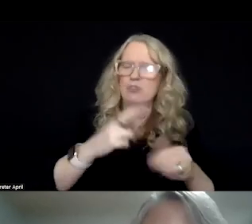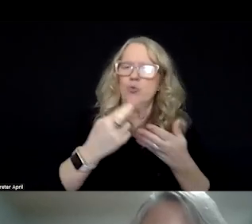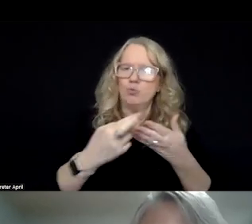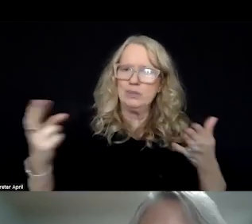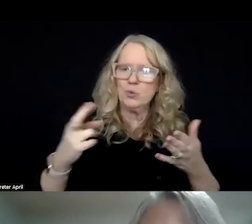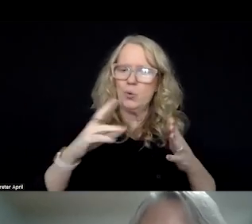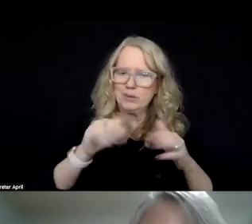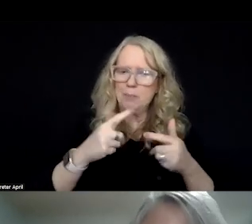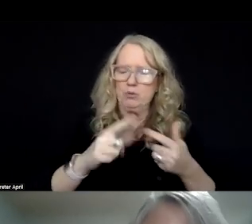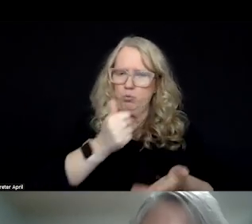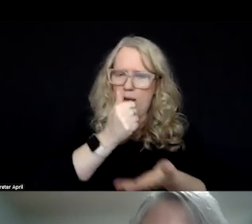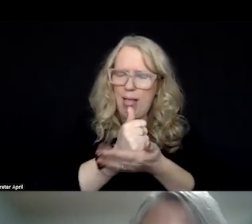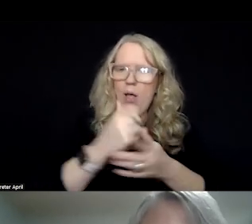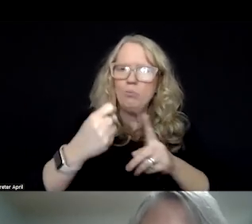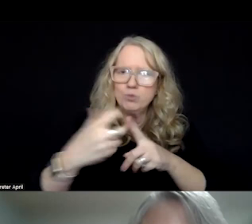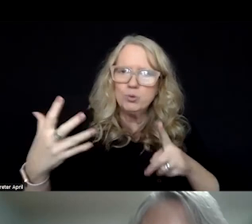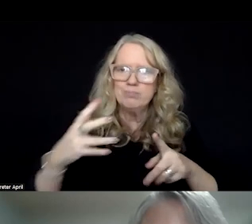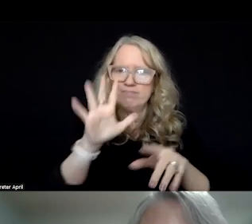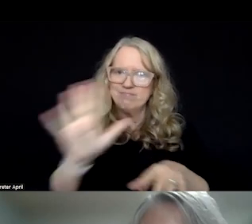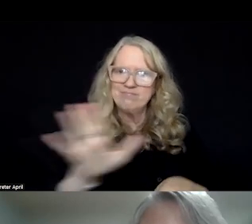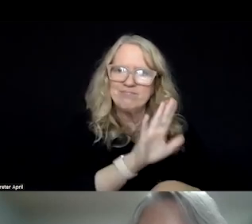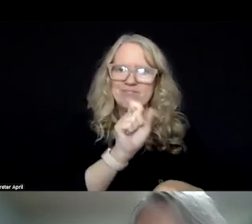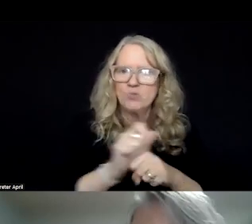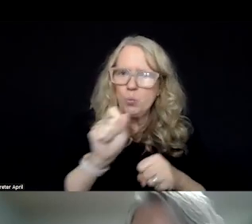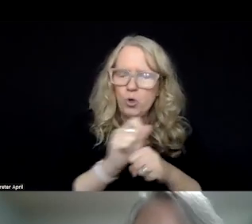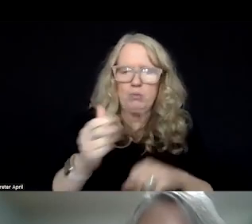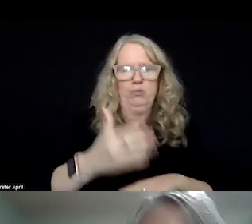BUILD THE CAPACITY TO DO THAT WORK AND SERVE PEOPLE WITH